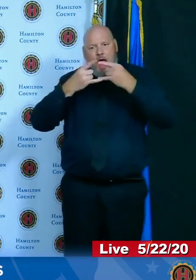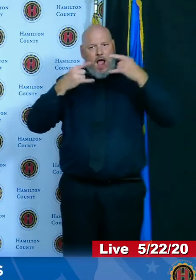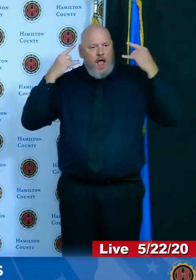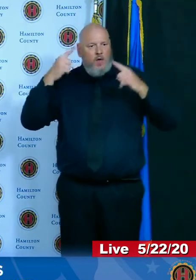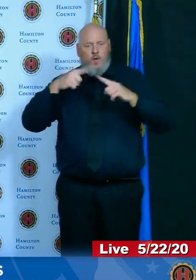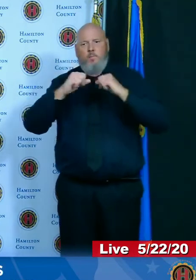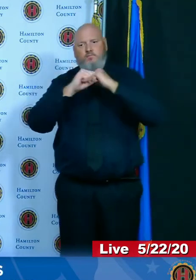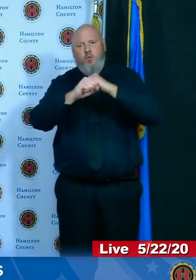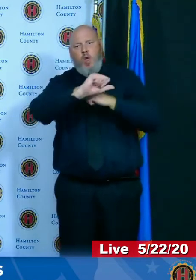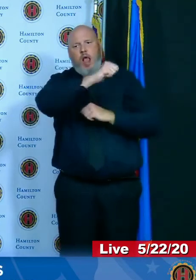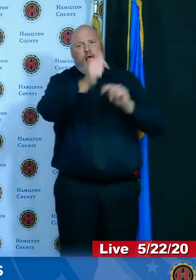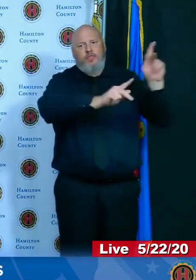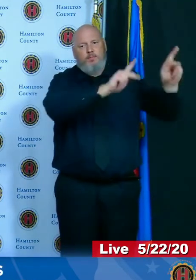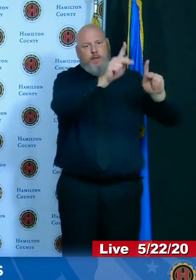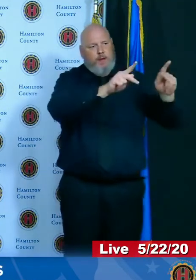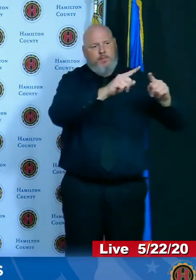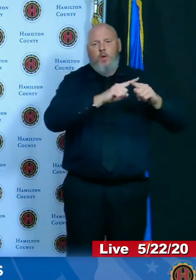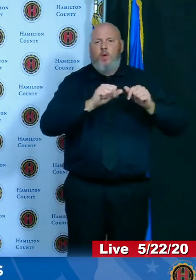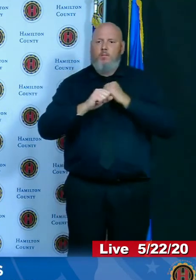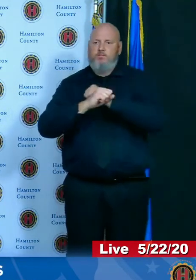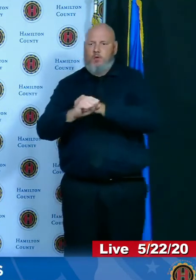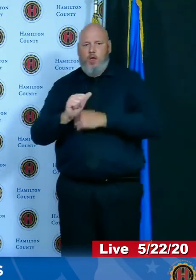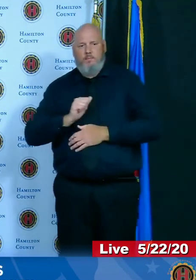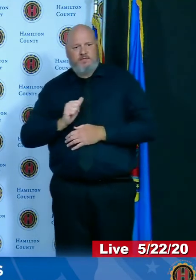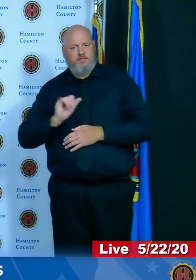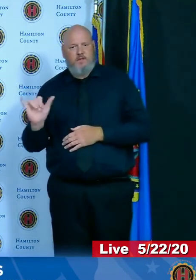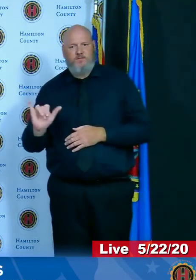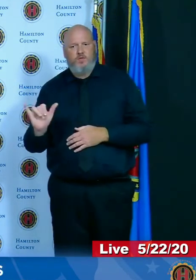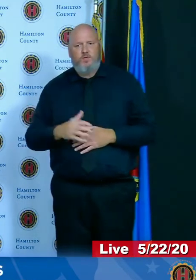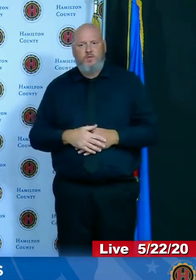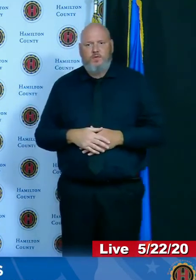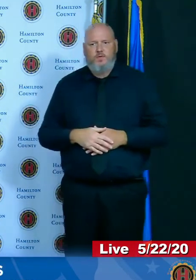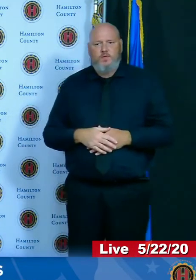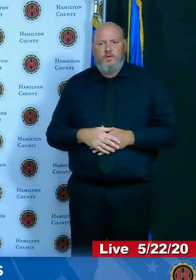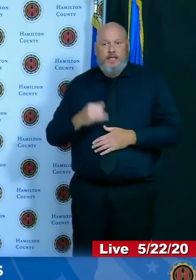you're putting the mask on and if we all wore masks the transmission of this